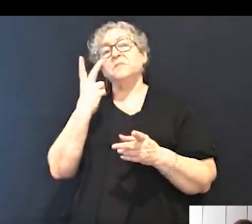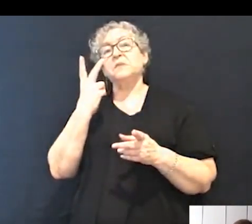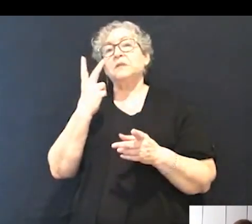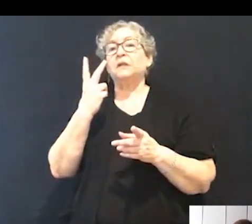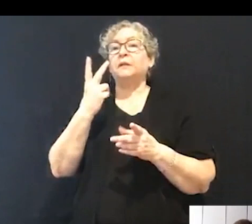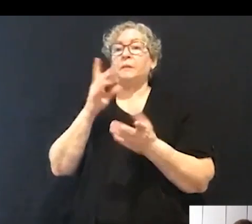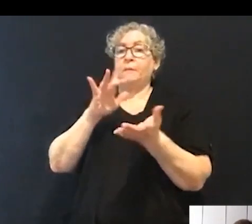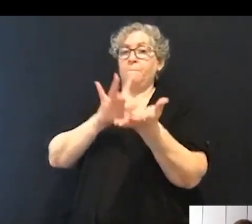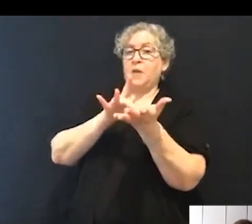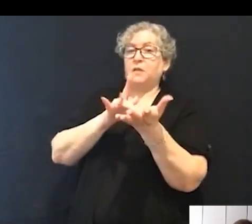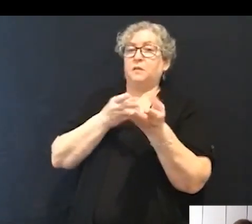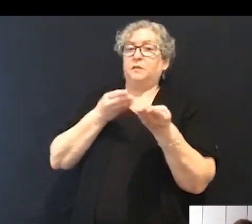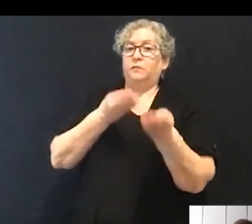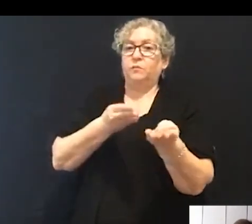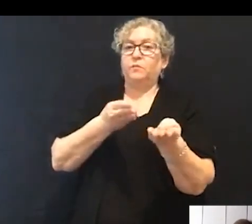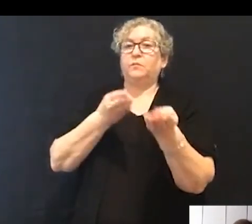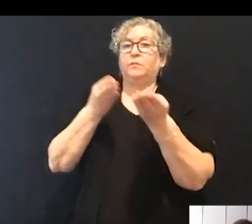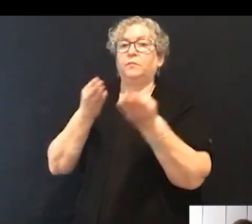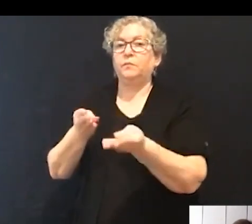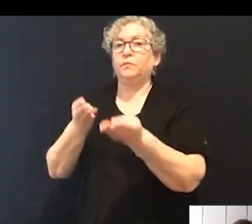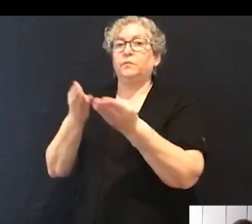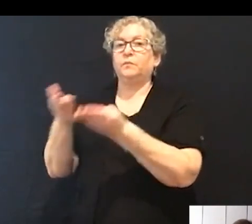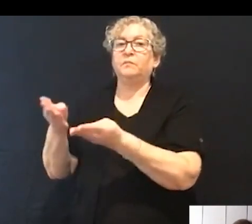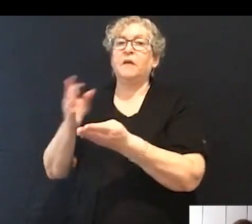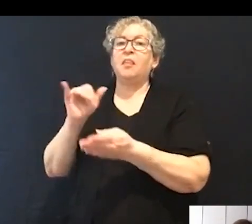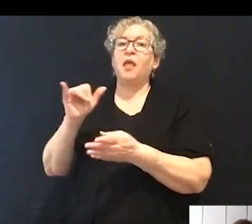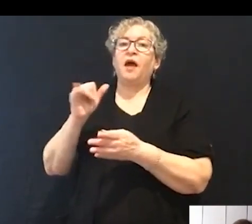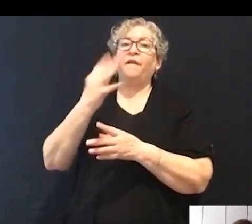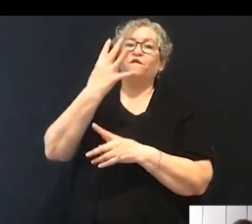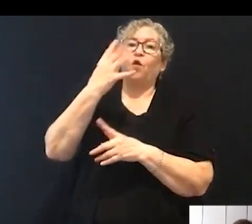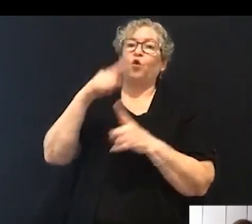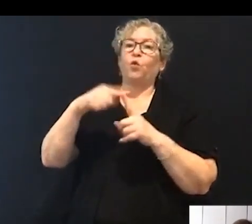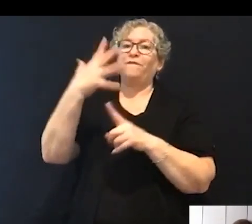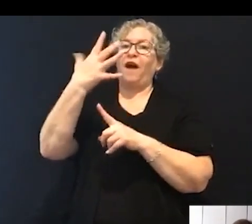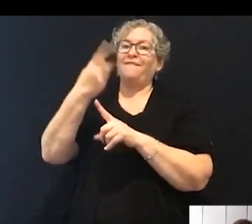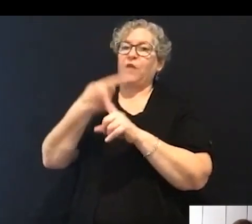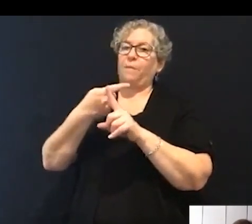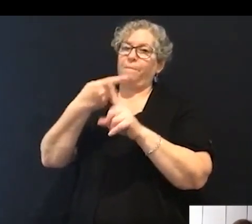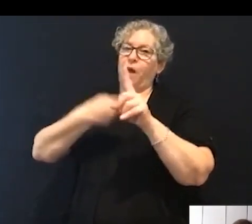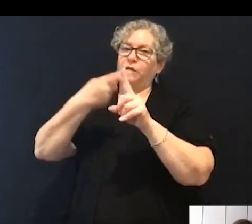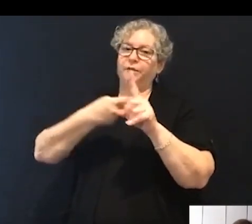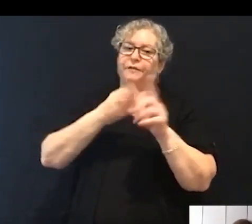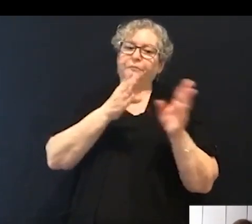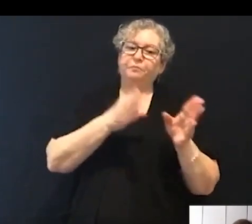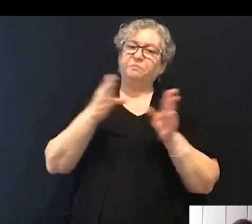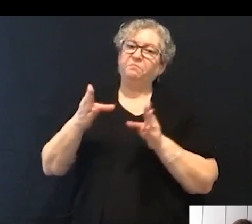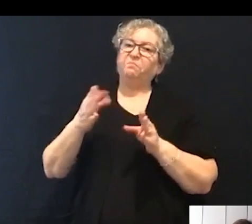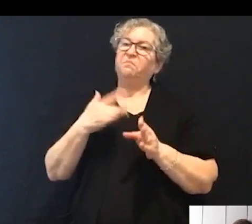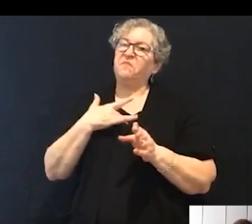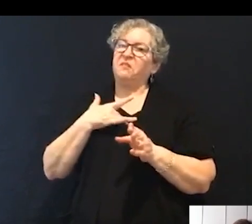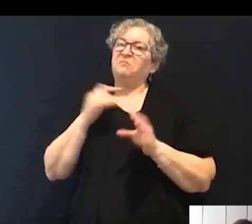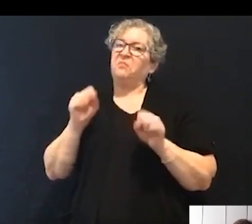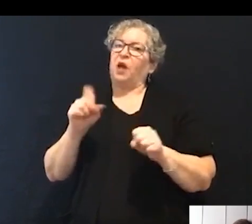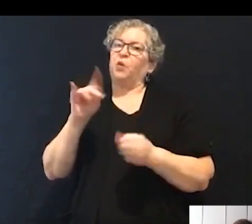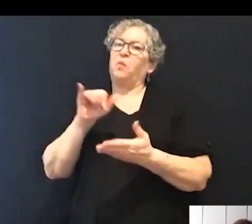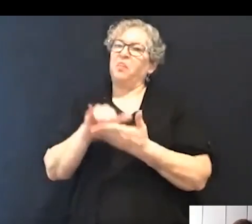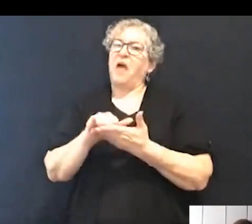level of something like four to five months realistically estimated.